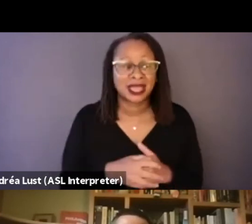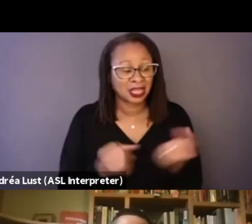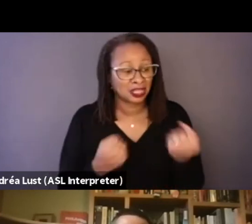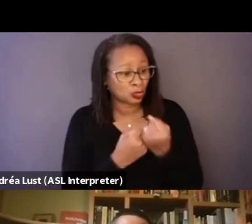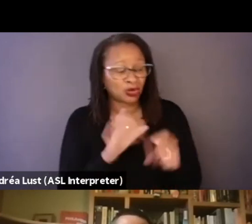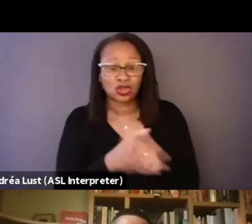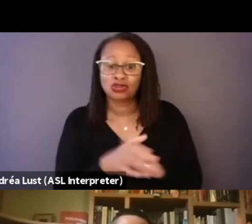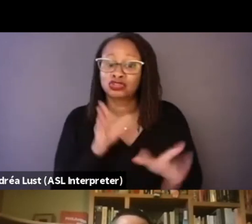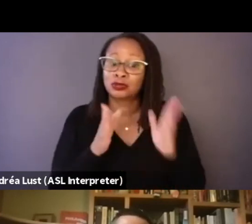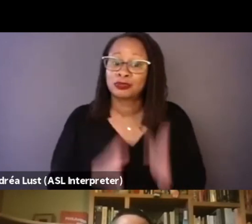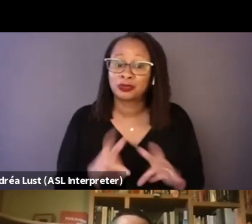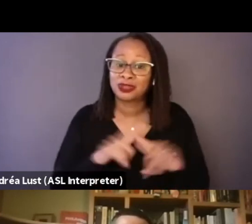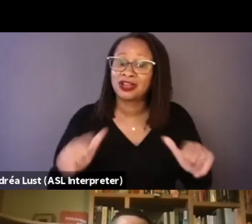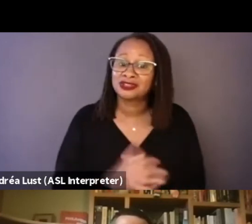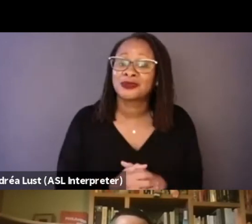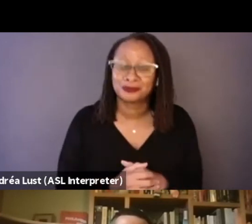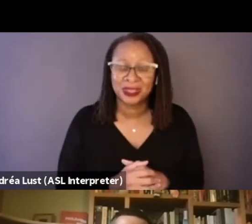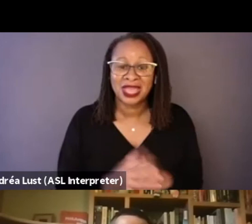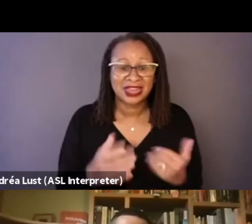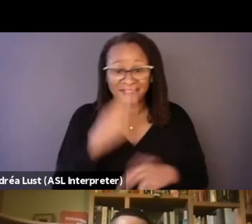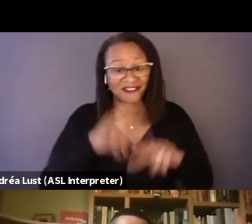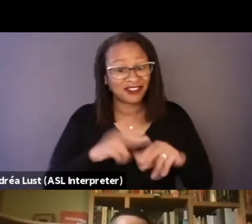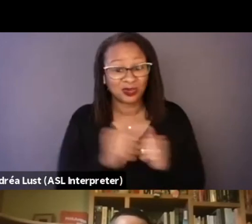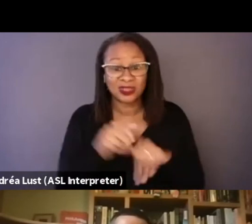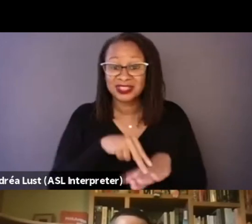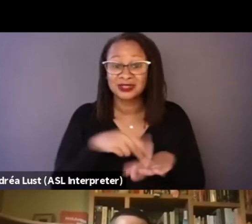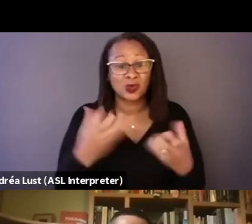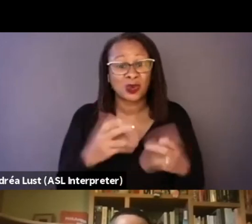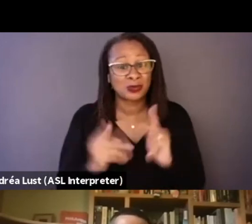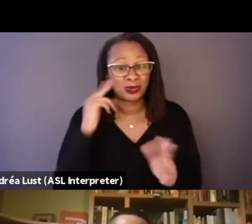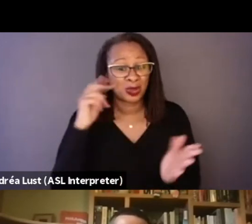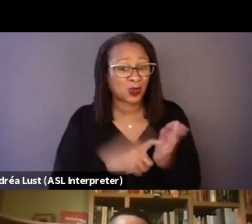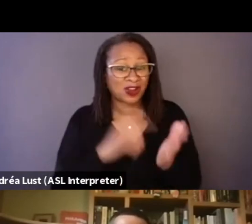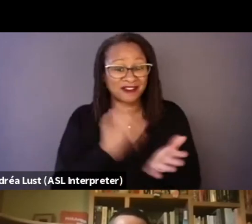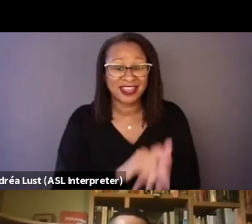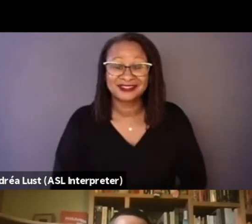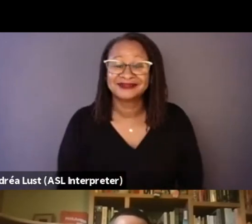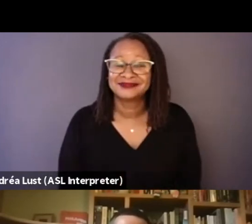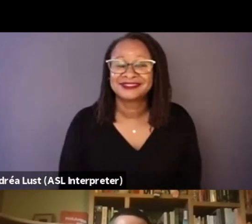So I want people to be aware of that too. And yeah, that's kind of it, in a nutshell.